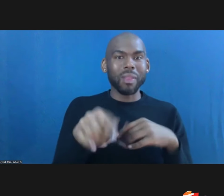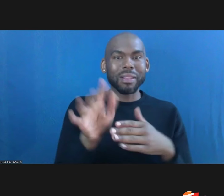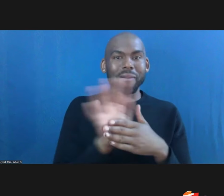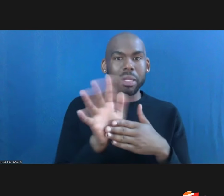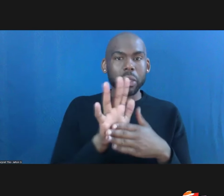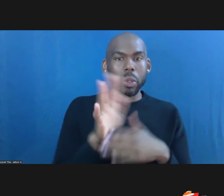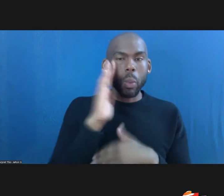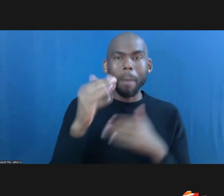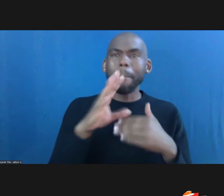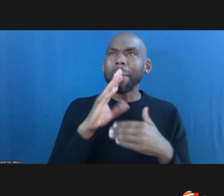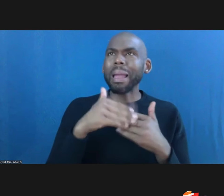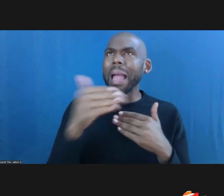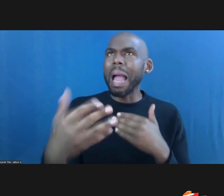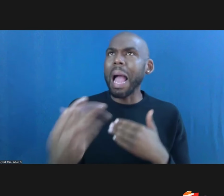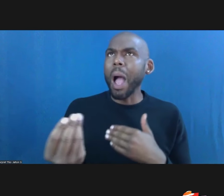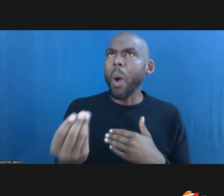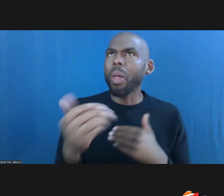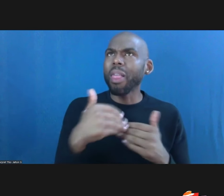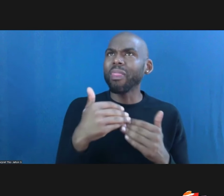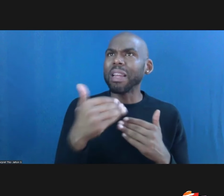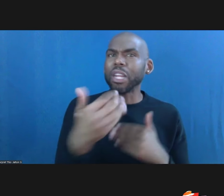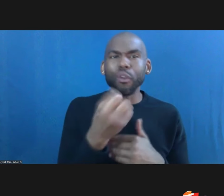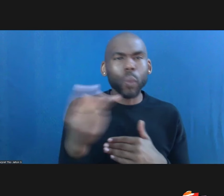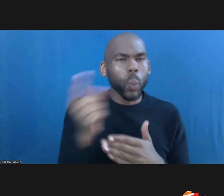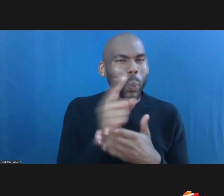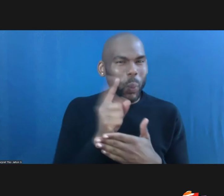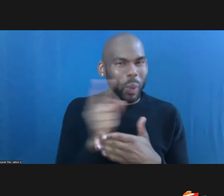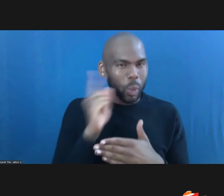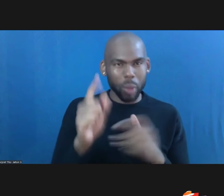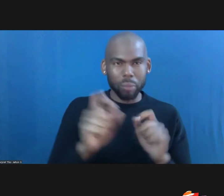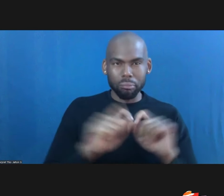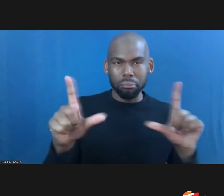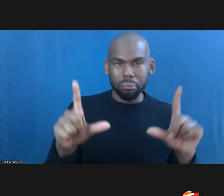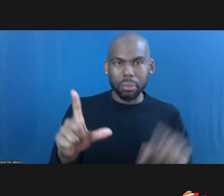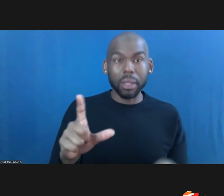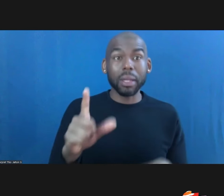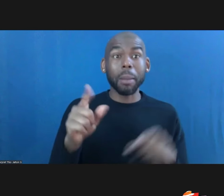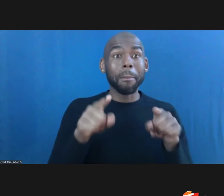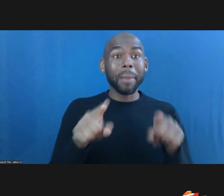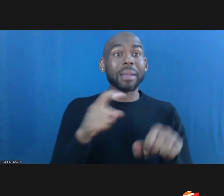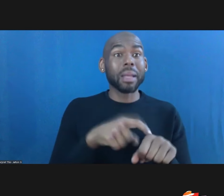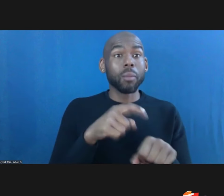next couple of weeks. In the meantime, you can view this webinar as well as previous